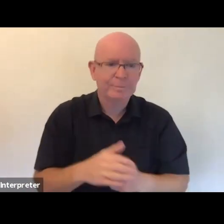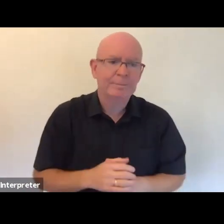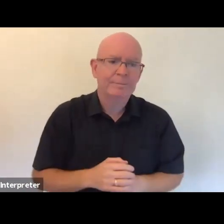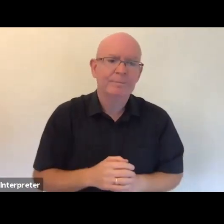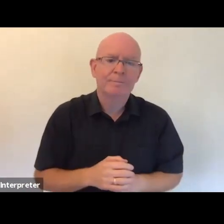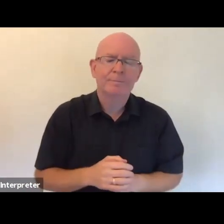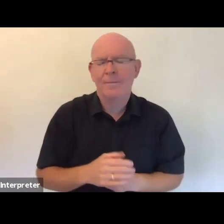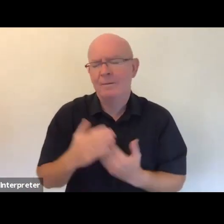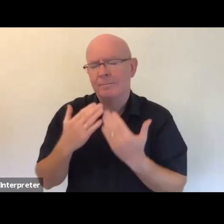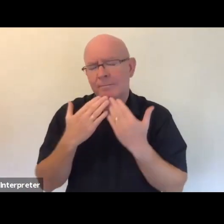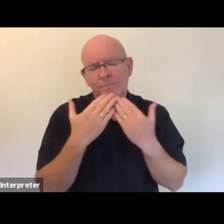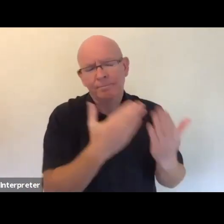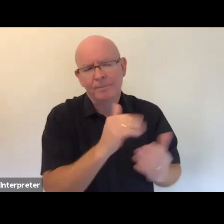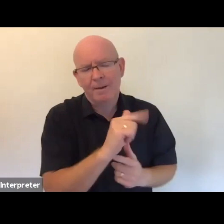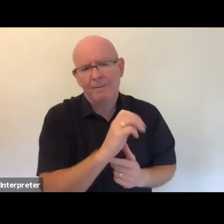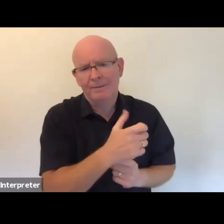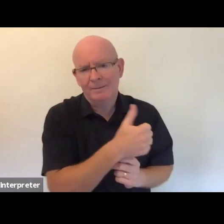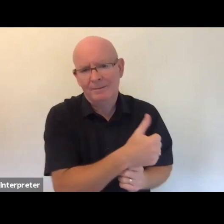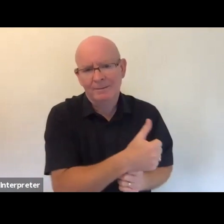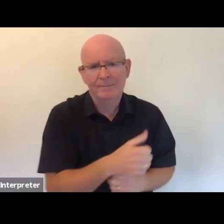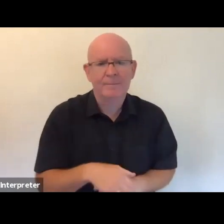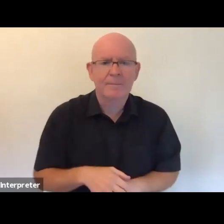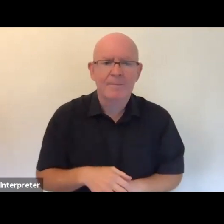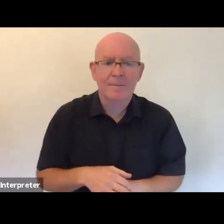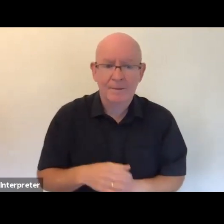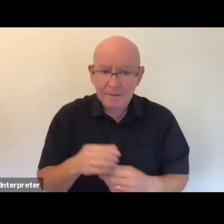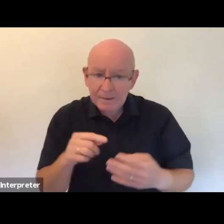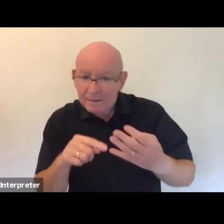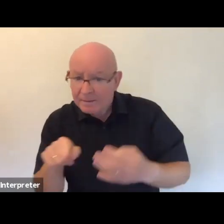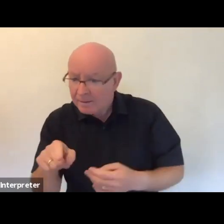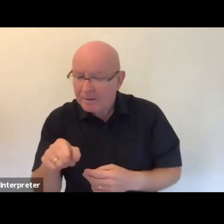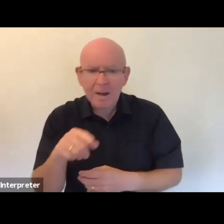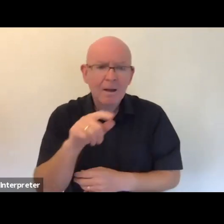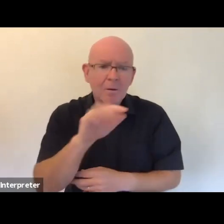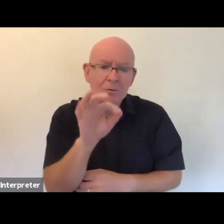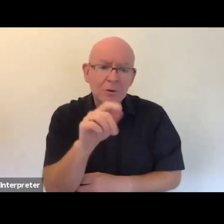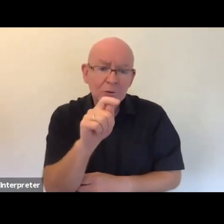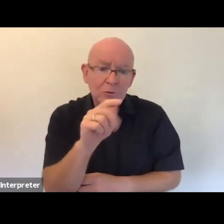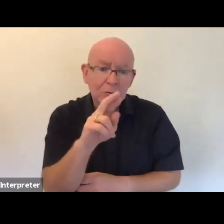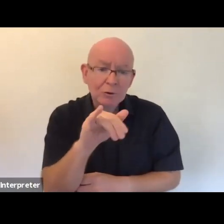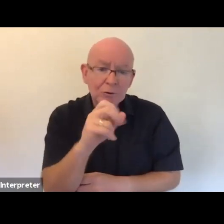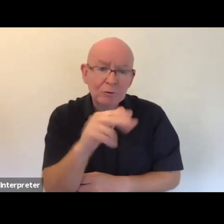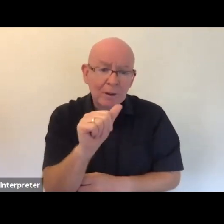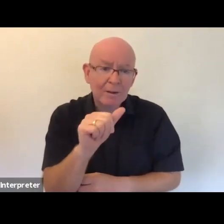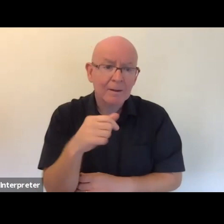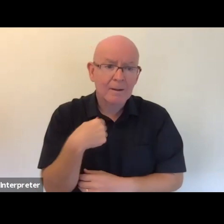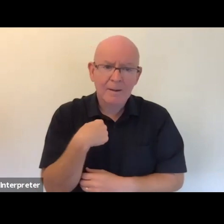about the gender dimensions of access to social protection programmes? Is this segregated data being collected and used?